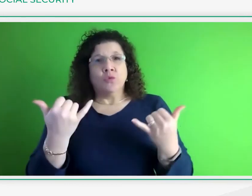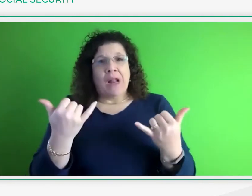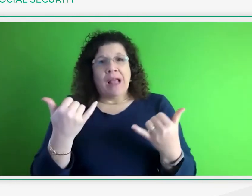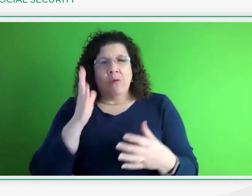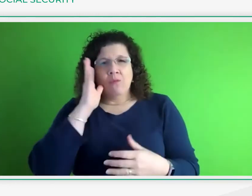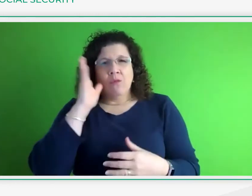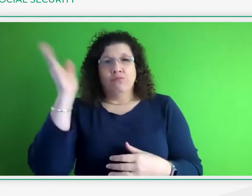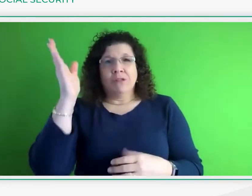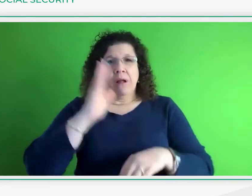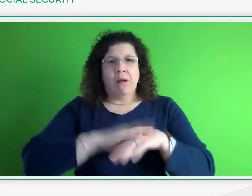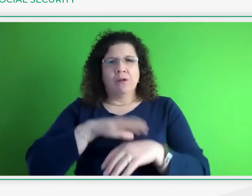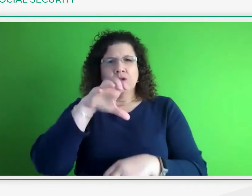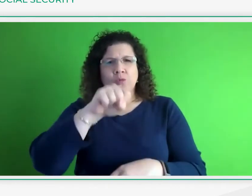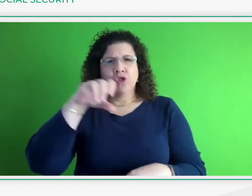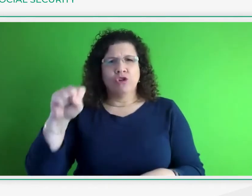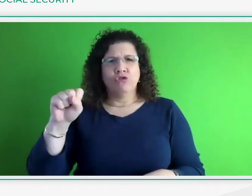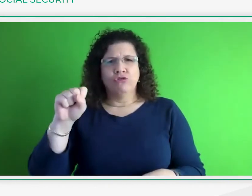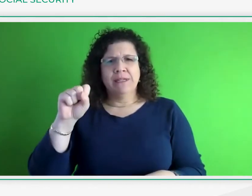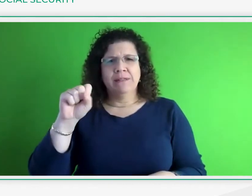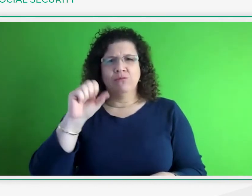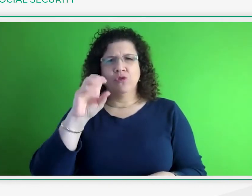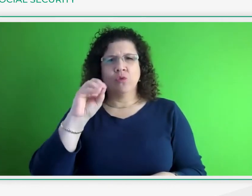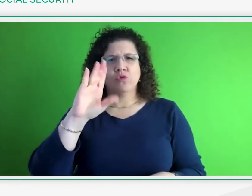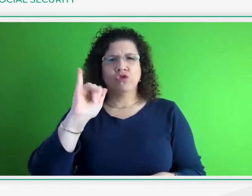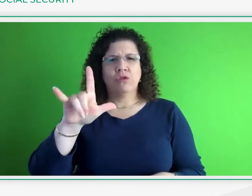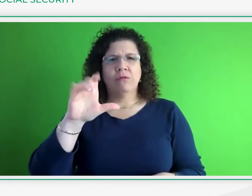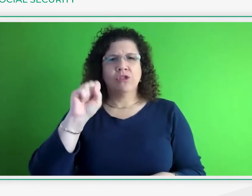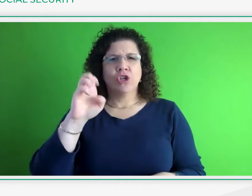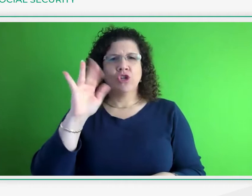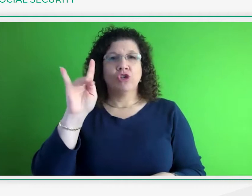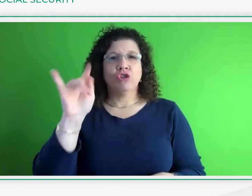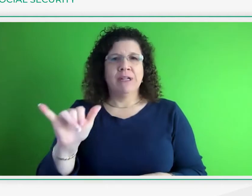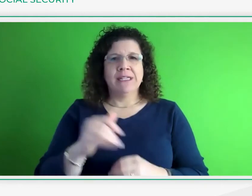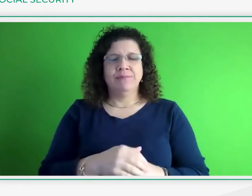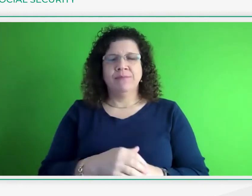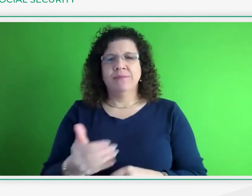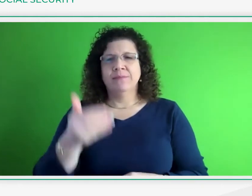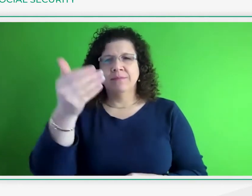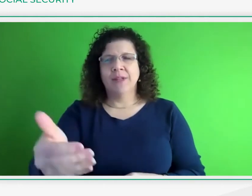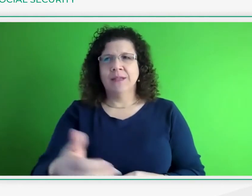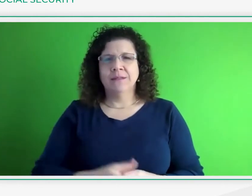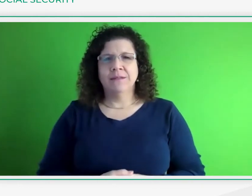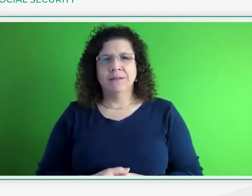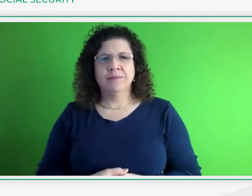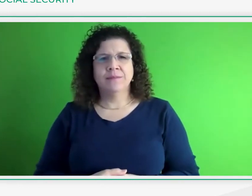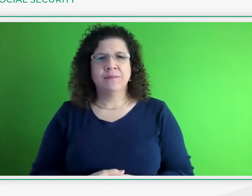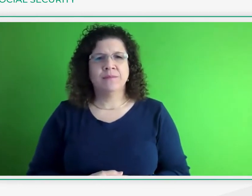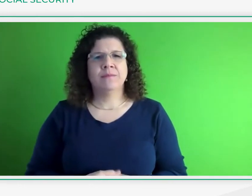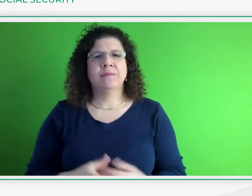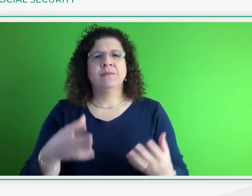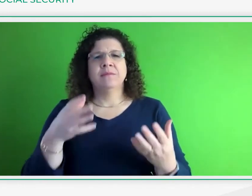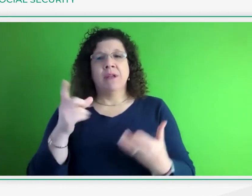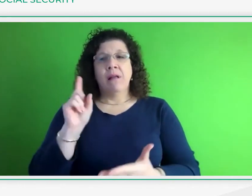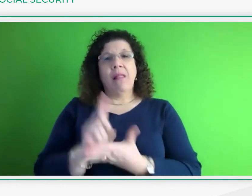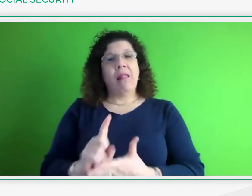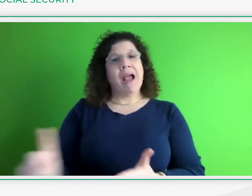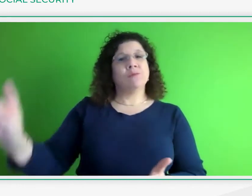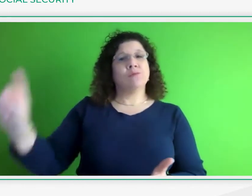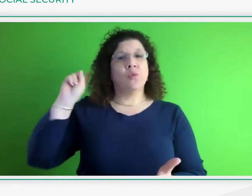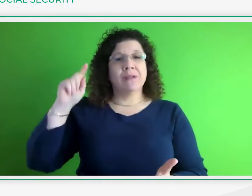So today I'm going to present about Social Security.